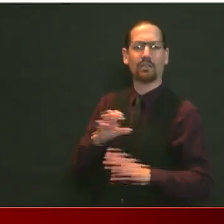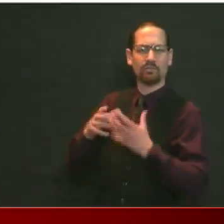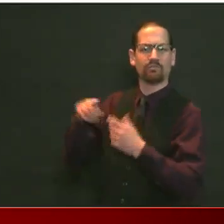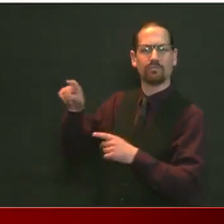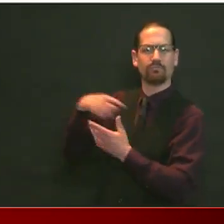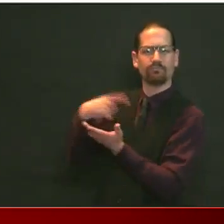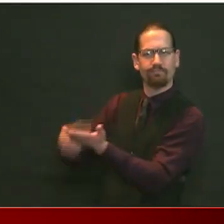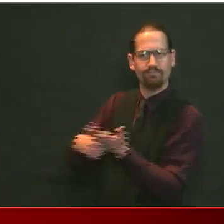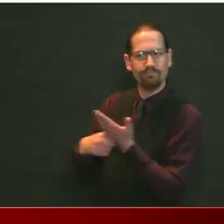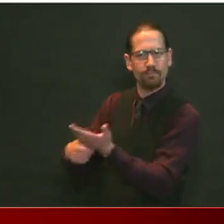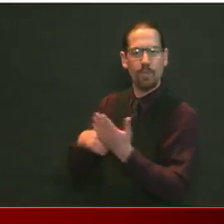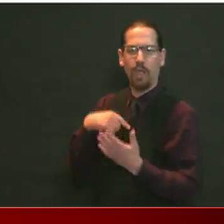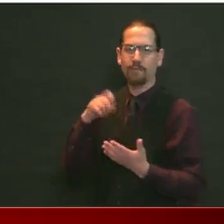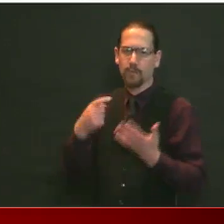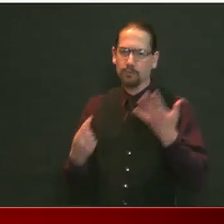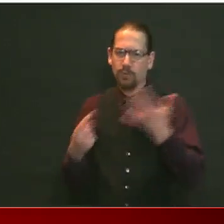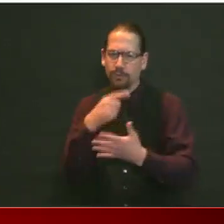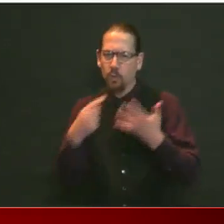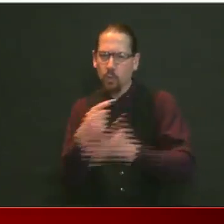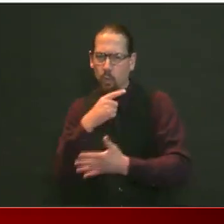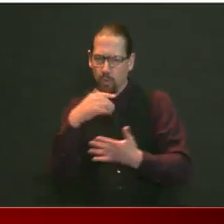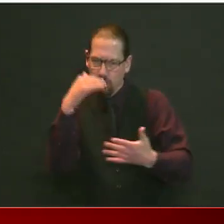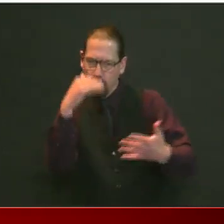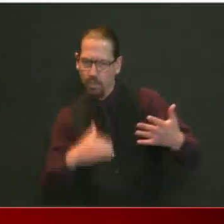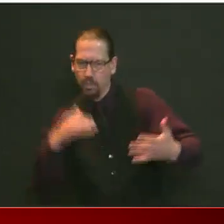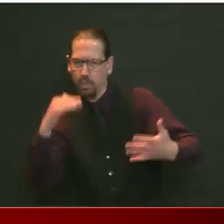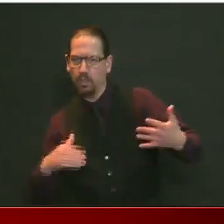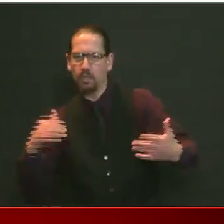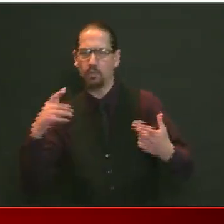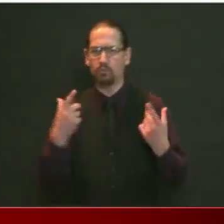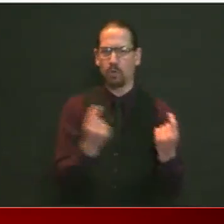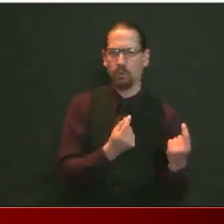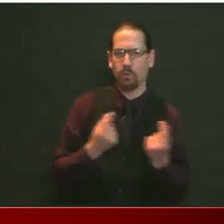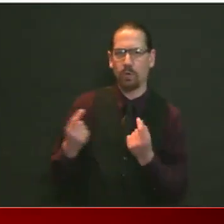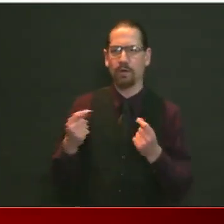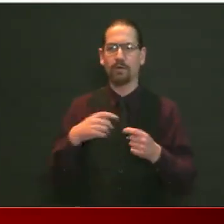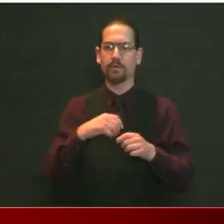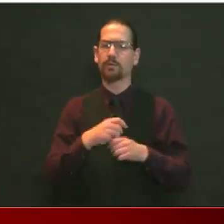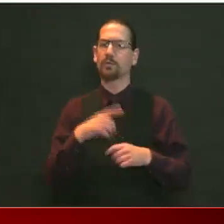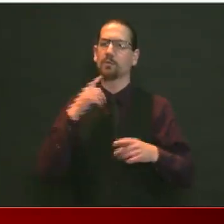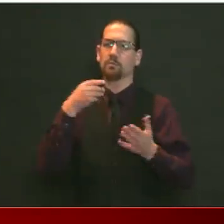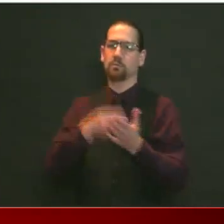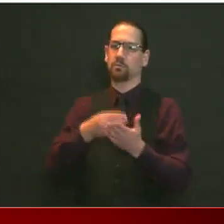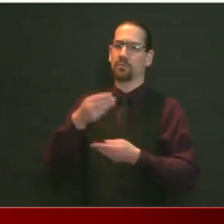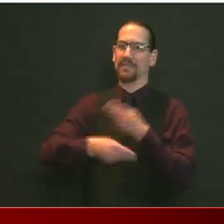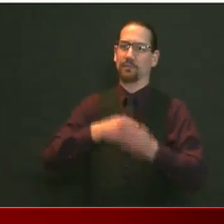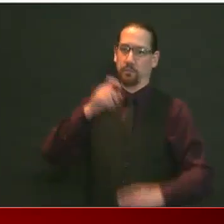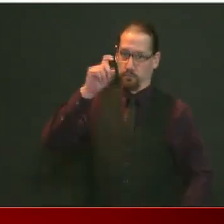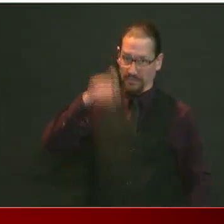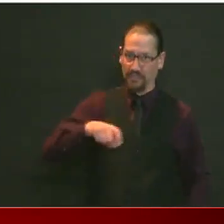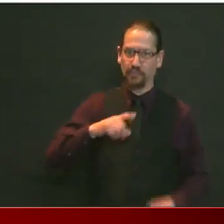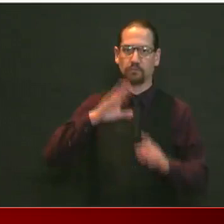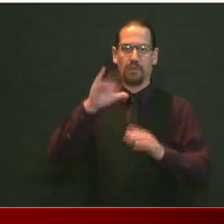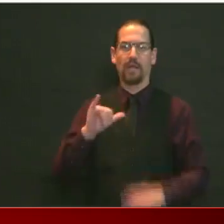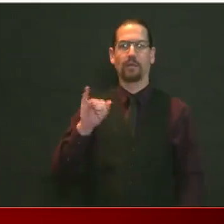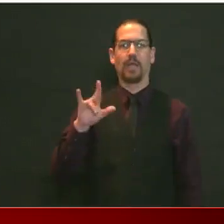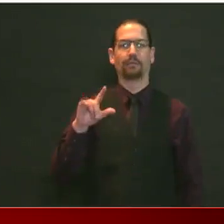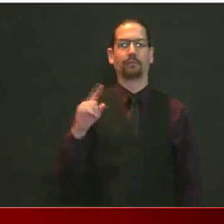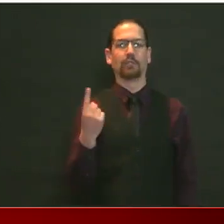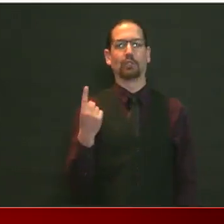LEADERS EVERY WEEK AND WE ARE LOOKING AT IT EVERY WEEK. WE ARE SUPPOSED TO HAVE A